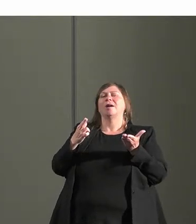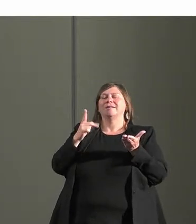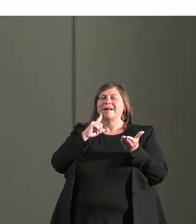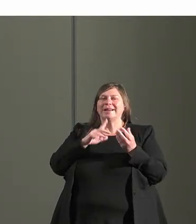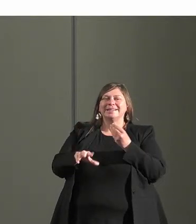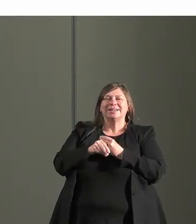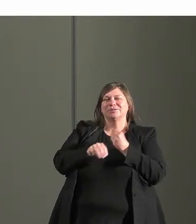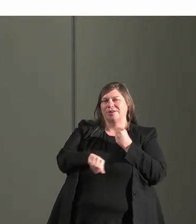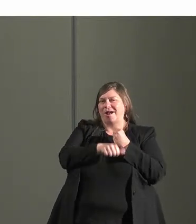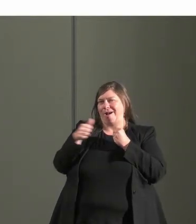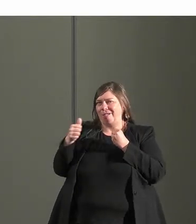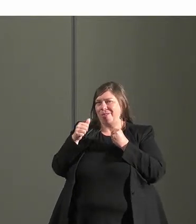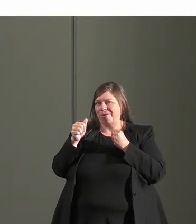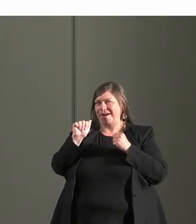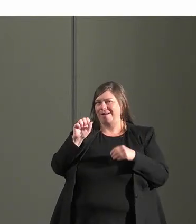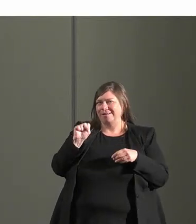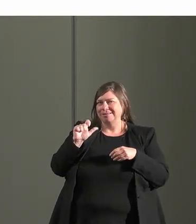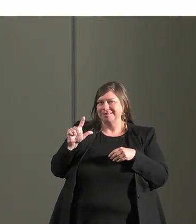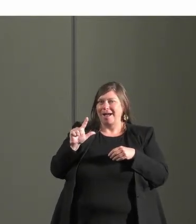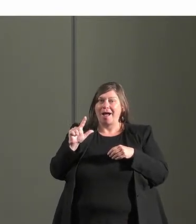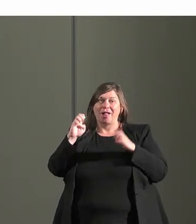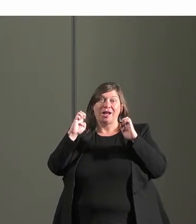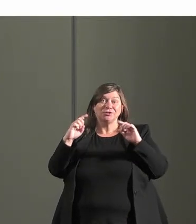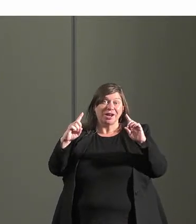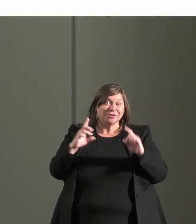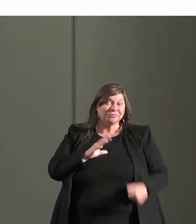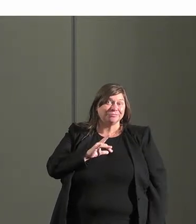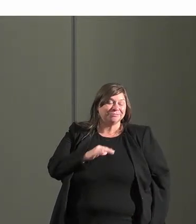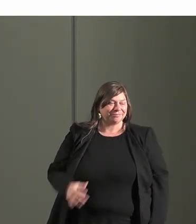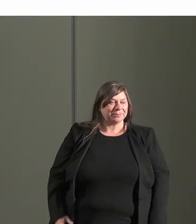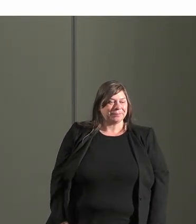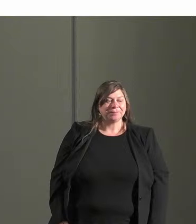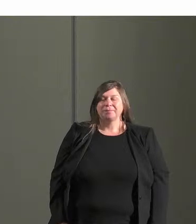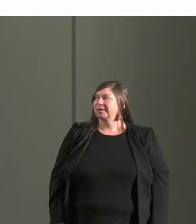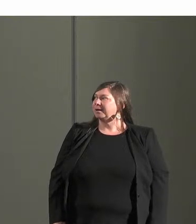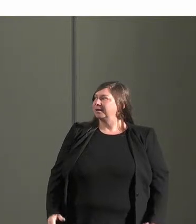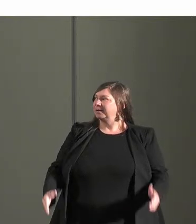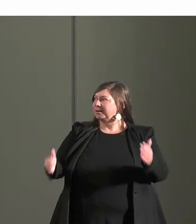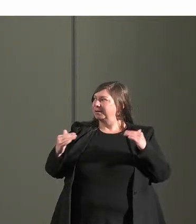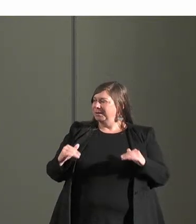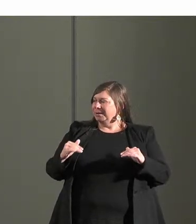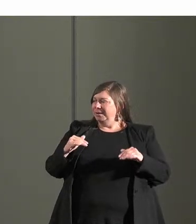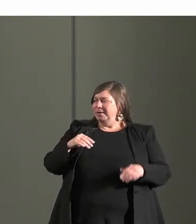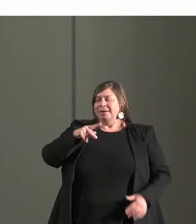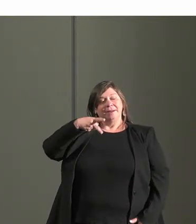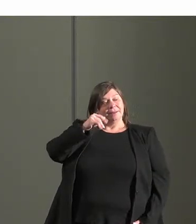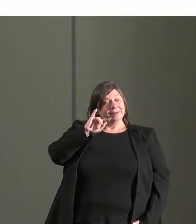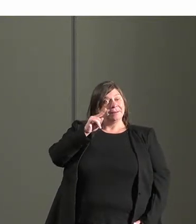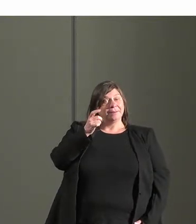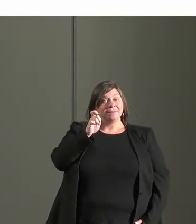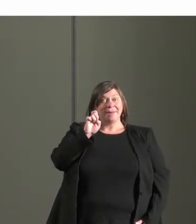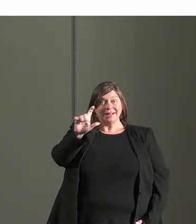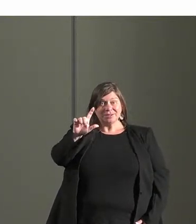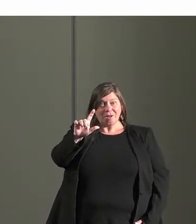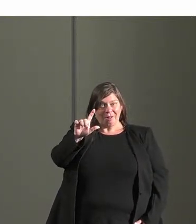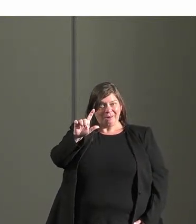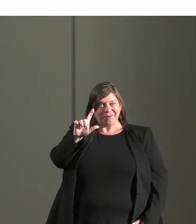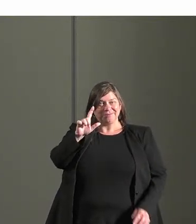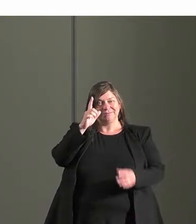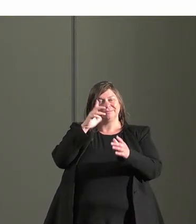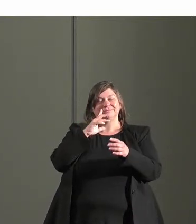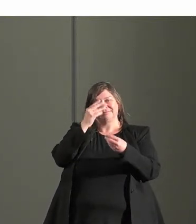out. It is a great resource in addition to other education.